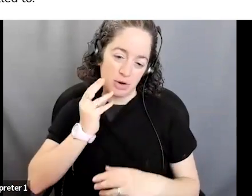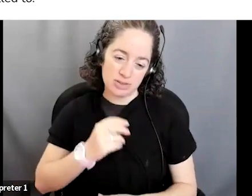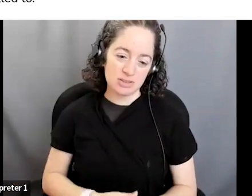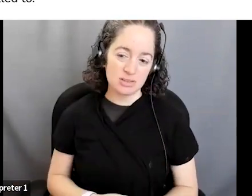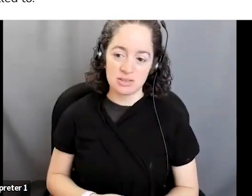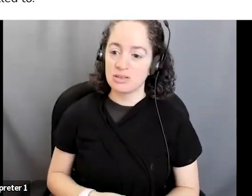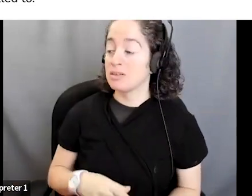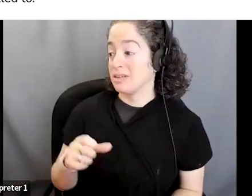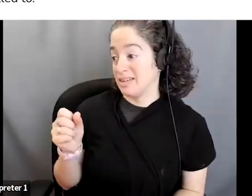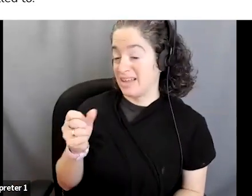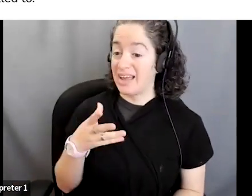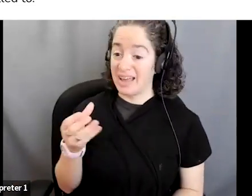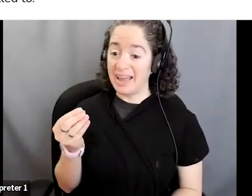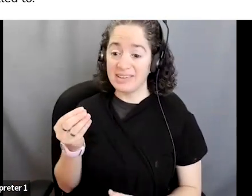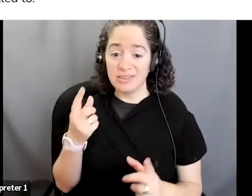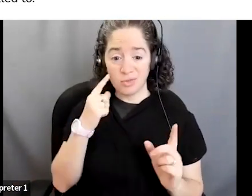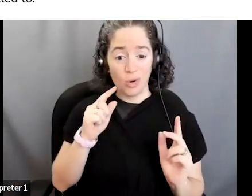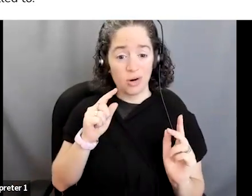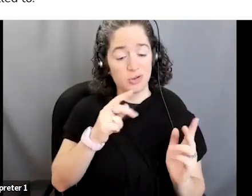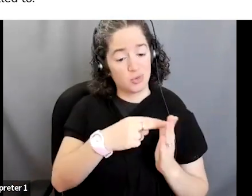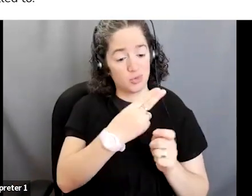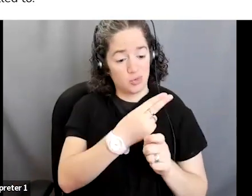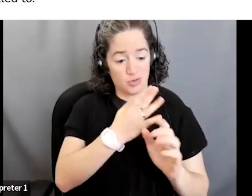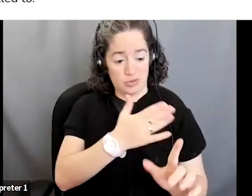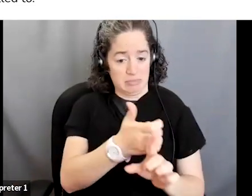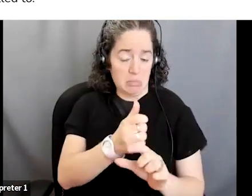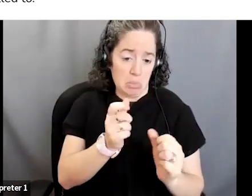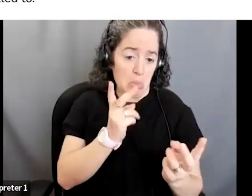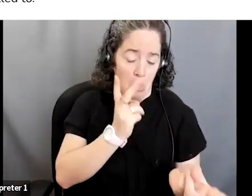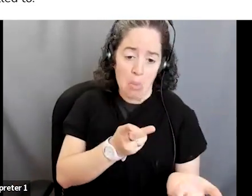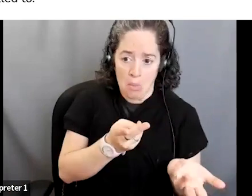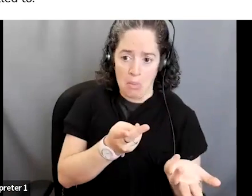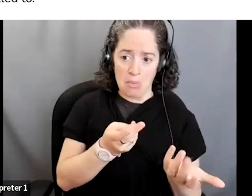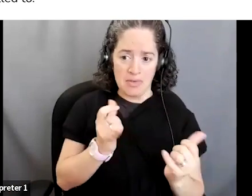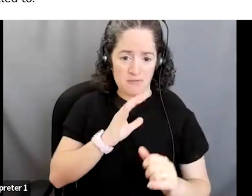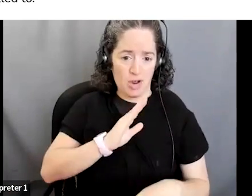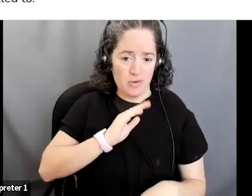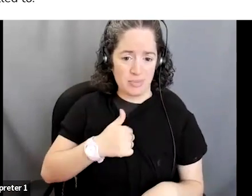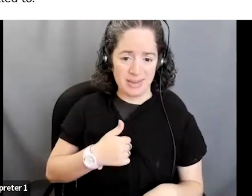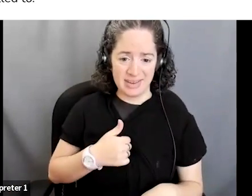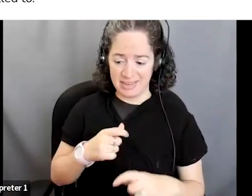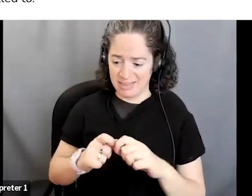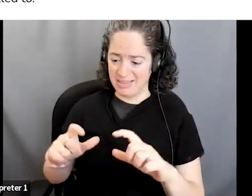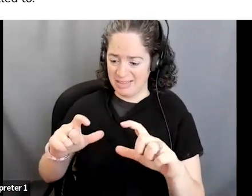It's frustrating to sighted users too, because when it says invalid data, I'm like, "You didn't tell me what you want.